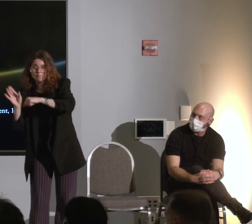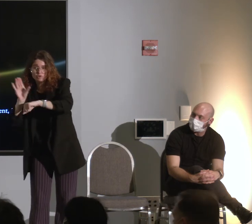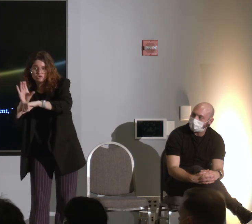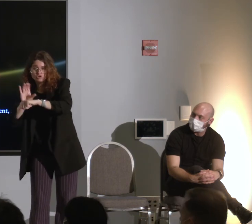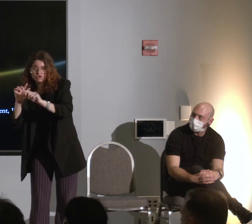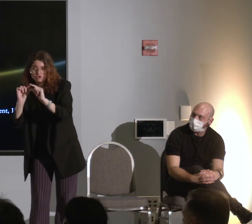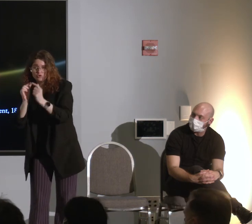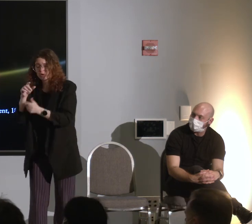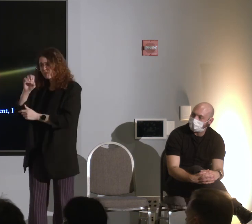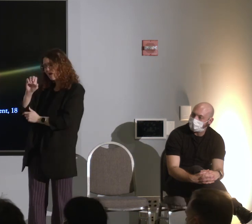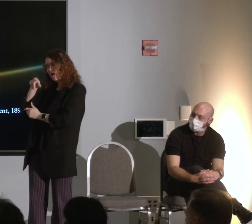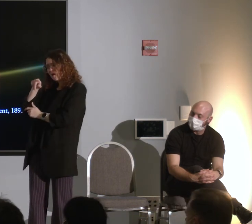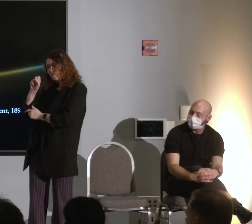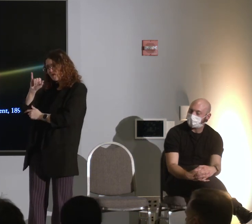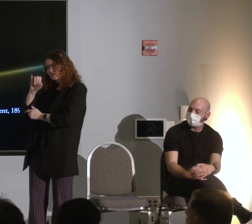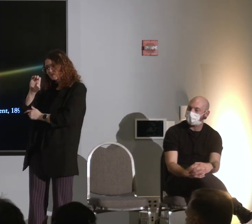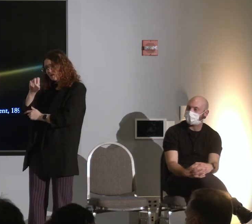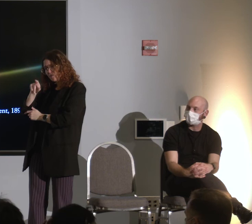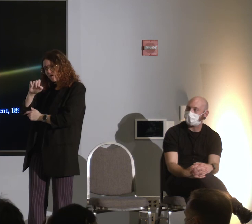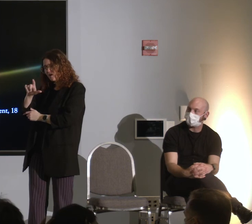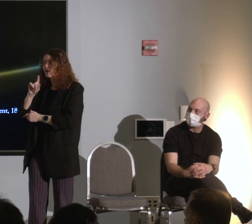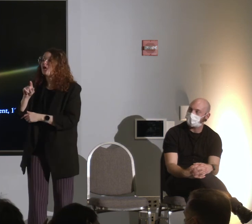There was a section of Central Park that was called Seneca Village.